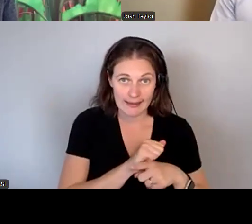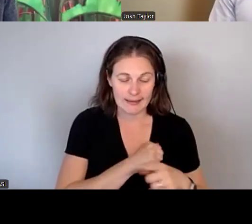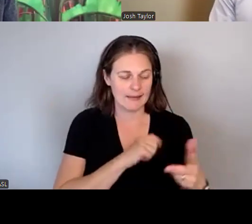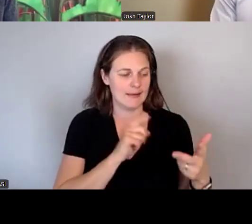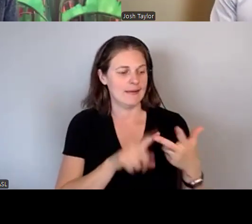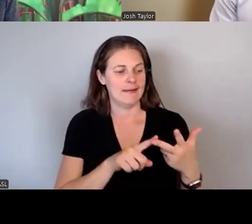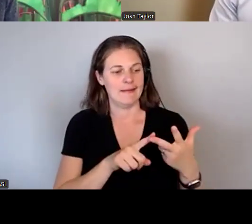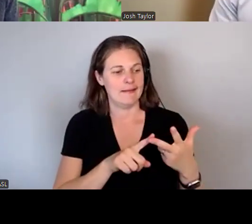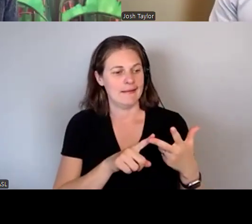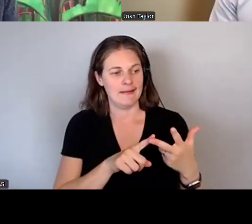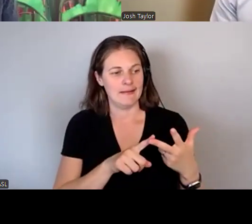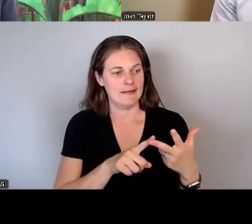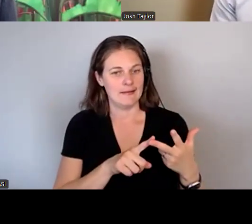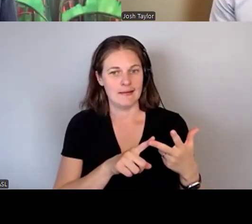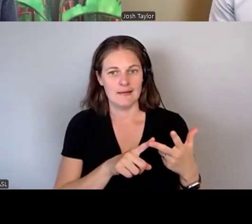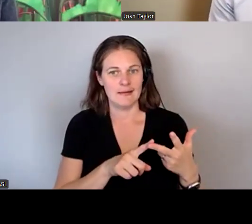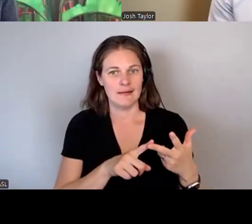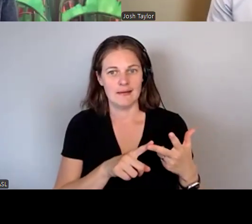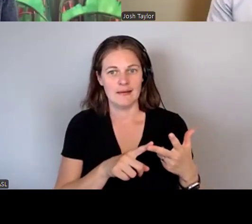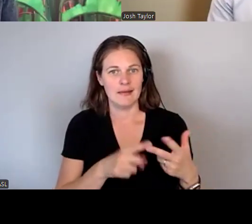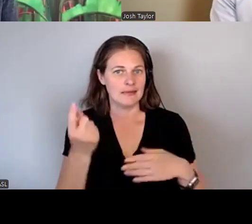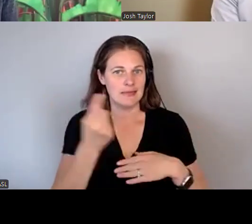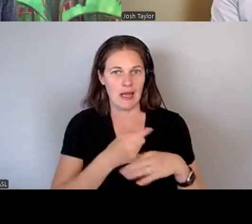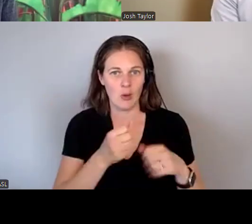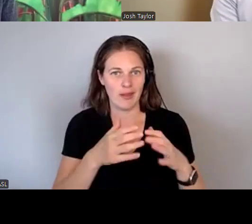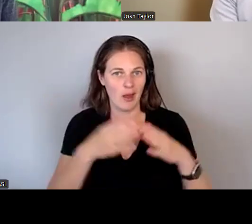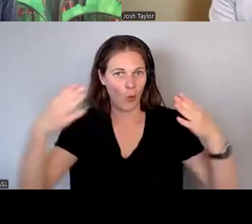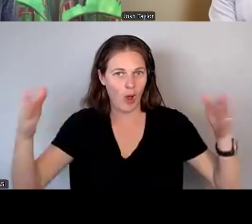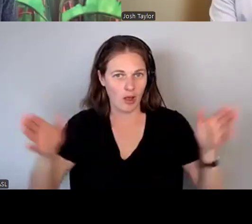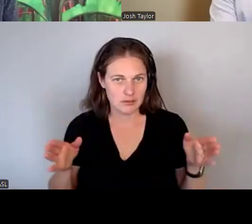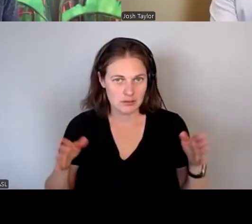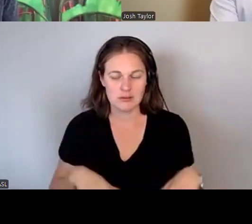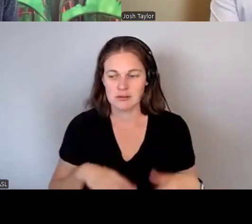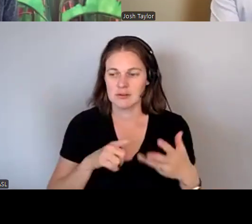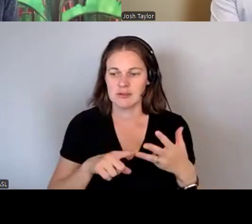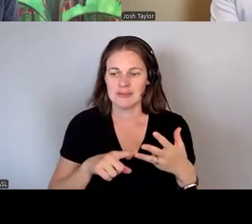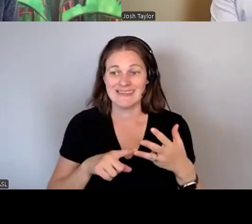they have without walls, it can have you know, teaching modules,